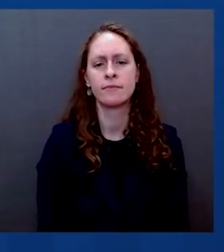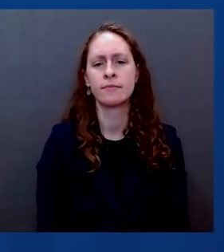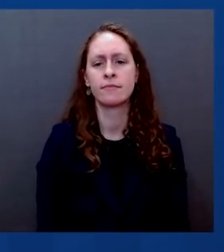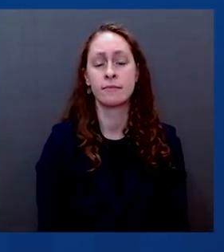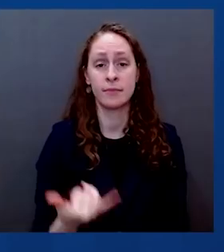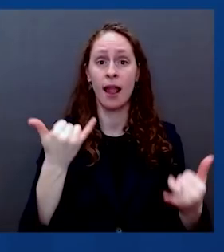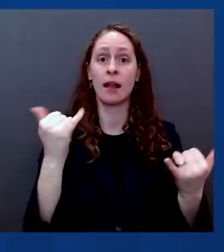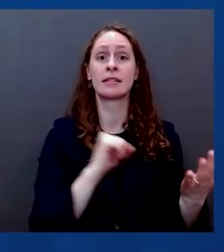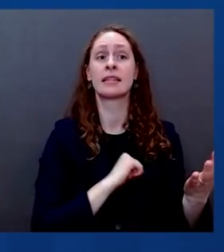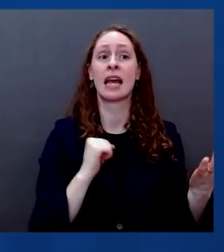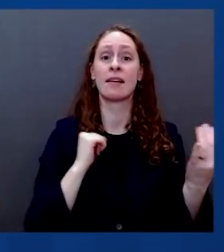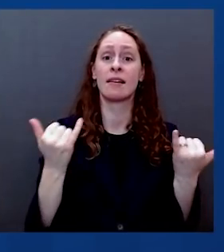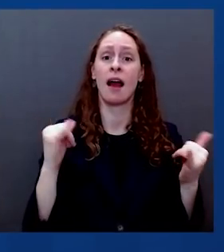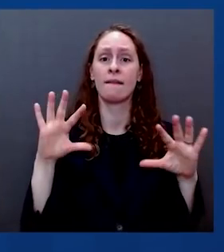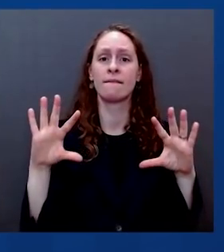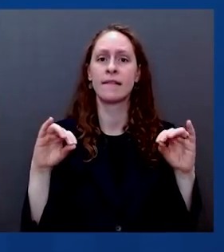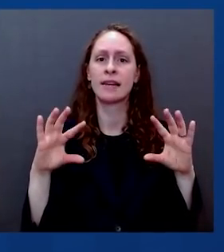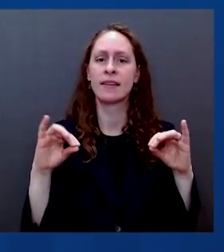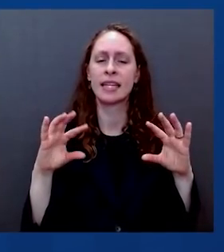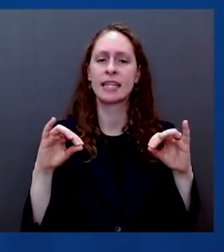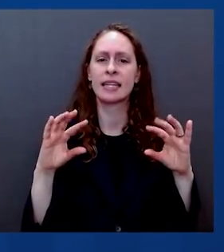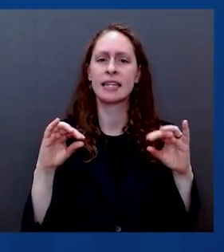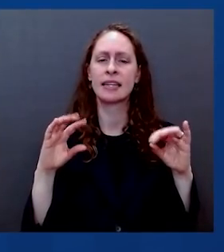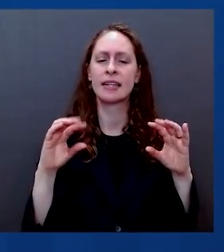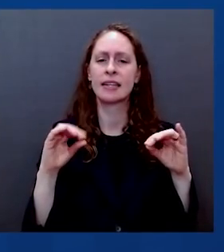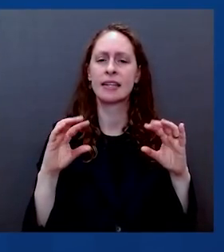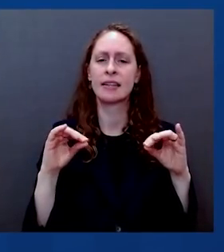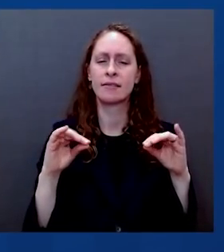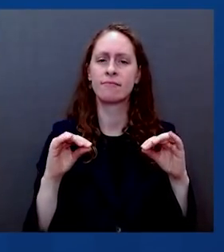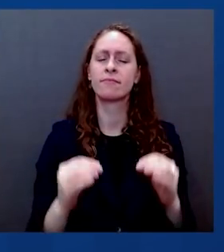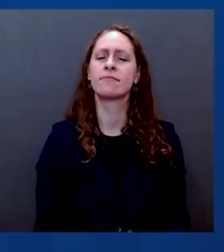You all think I'm kidding.